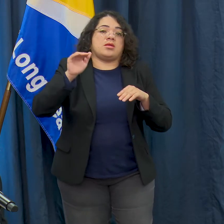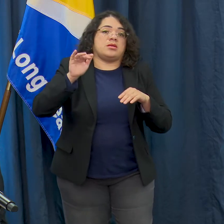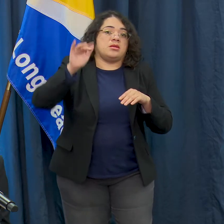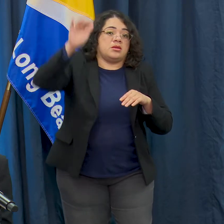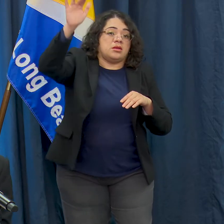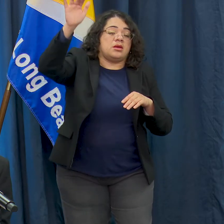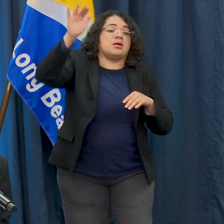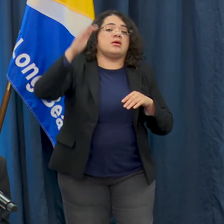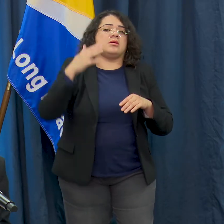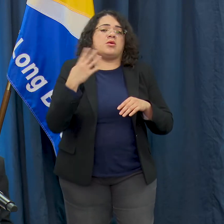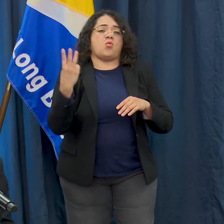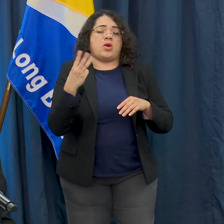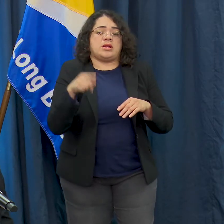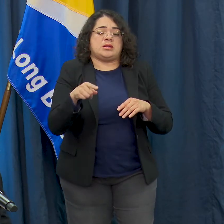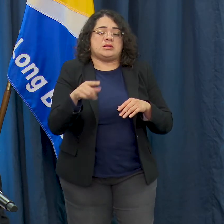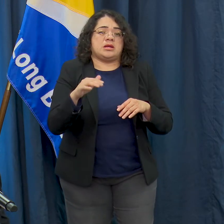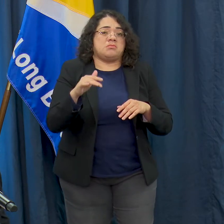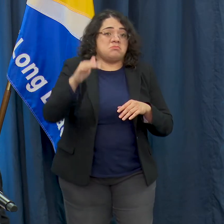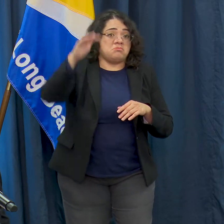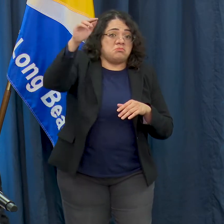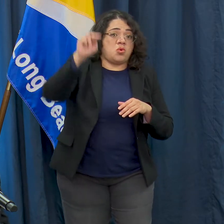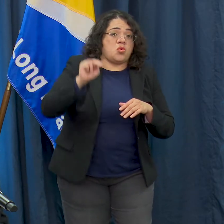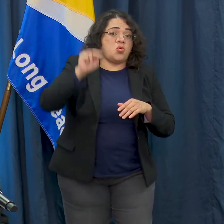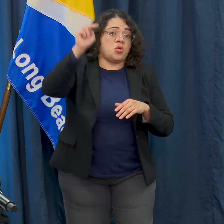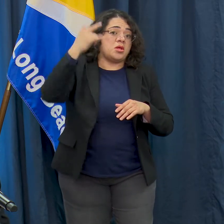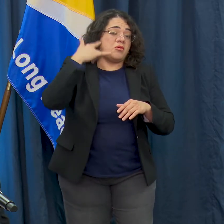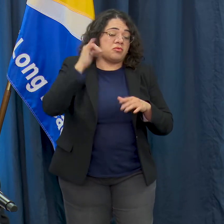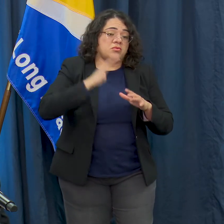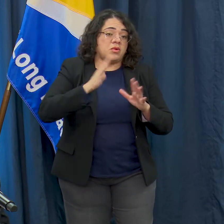that Long Beach is having those conversations with our county health